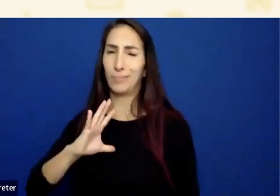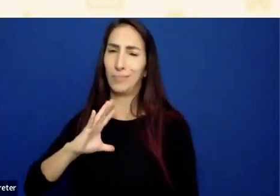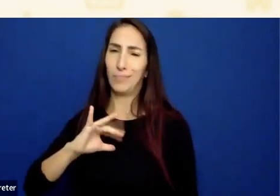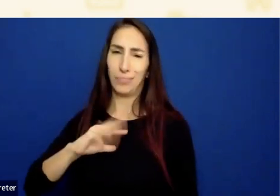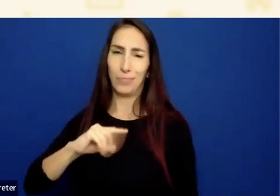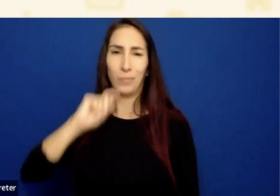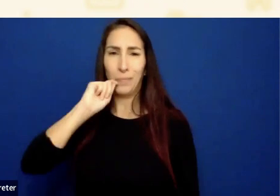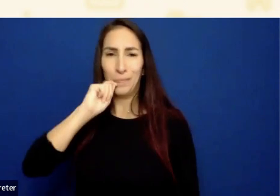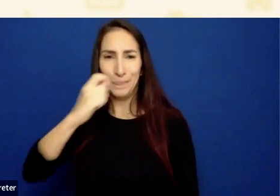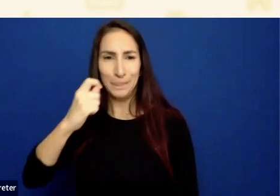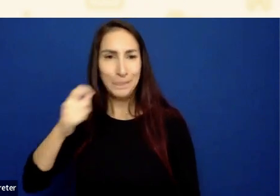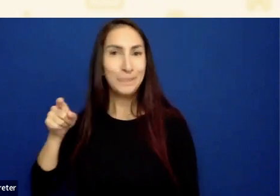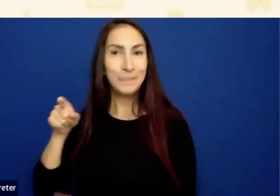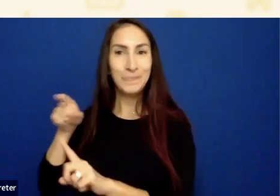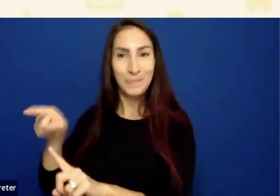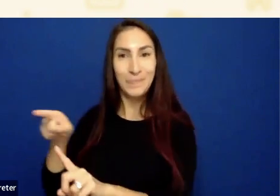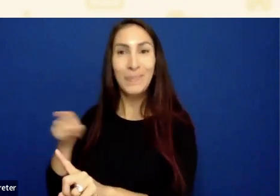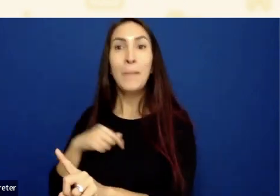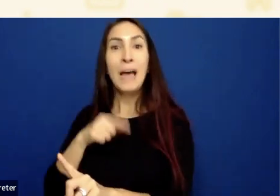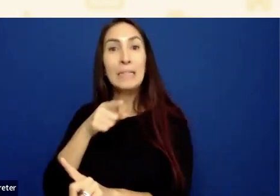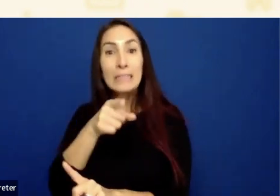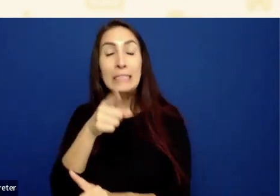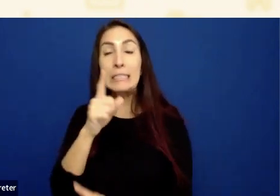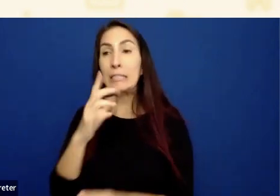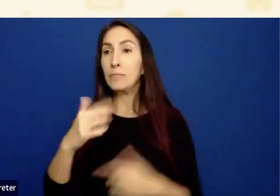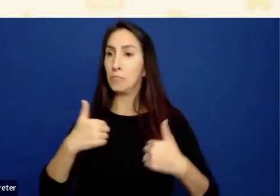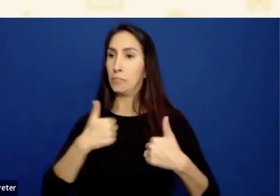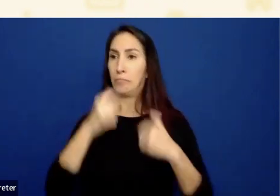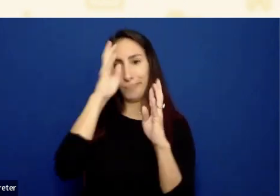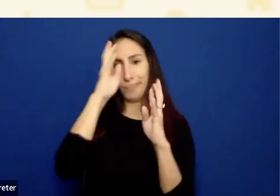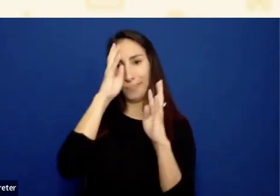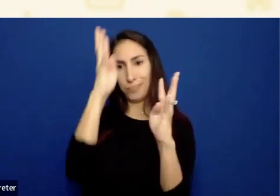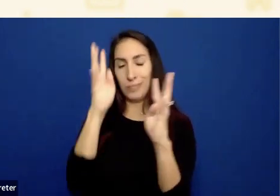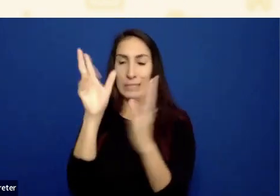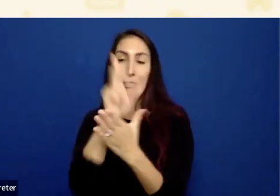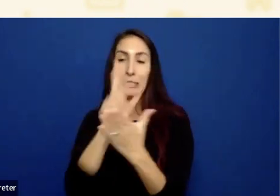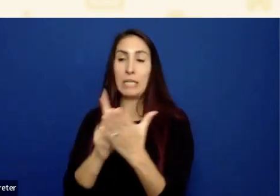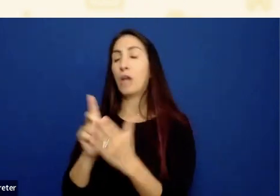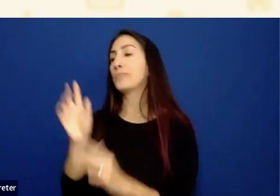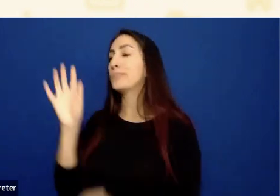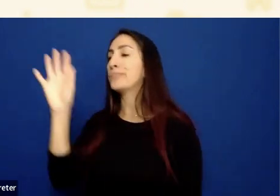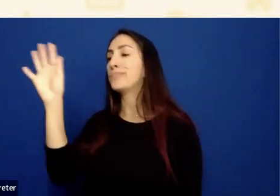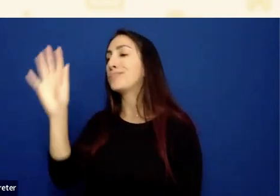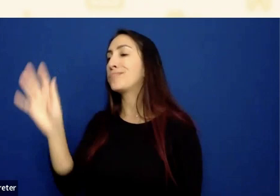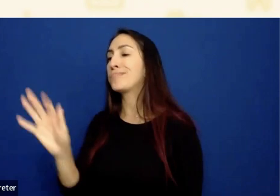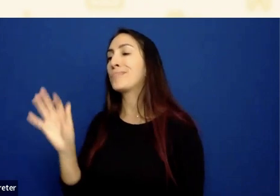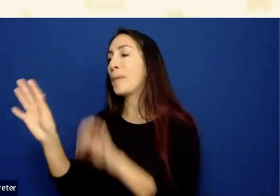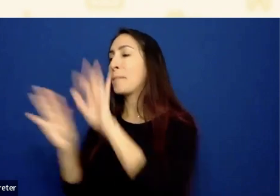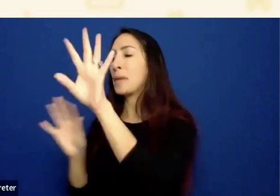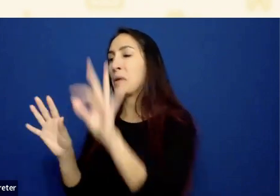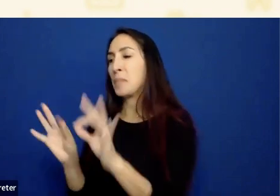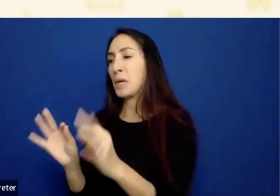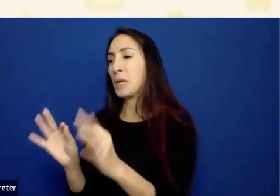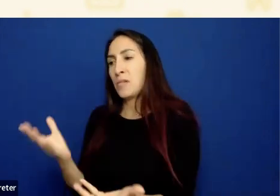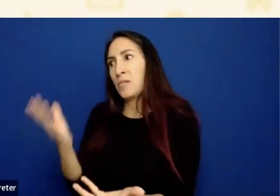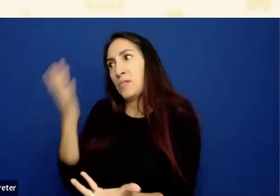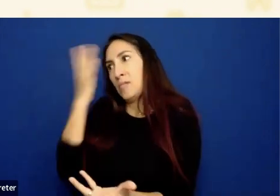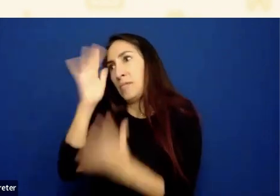But as he said, when he's exploring them, he just doesn't get enough information to know why he would pick any particular style.